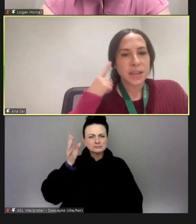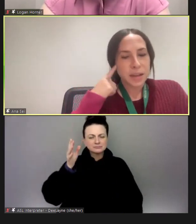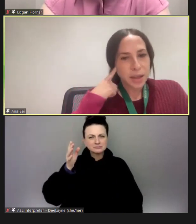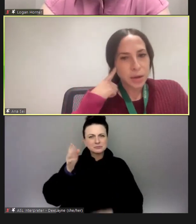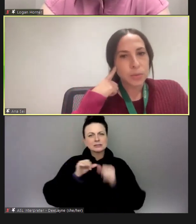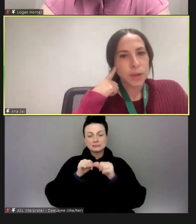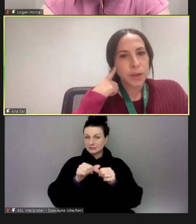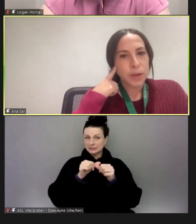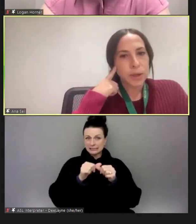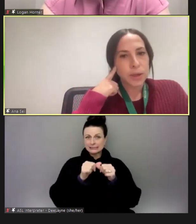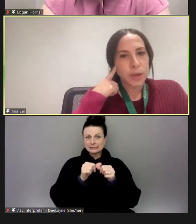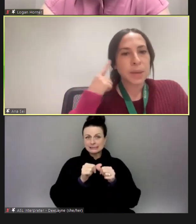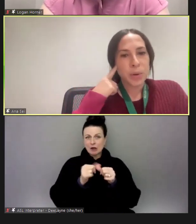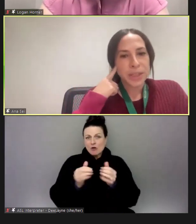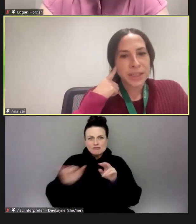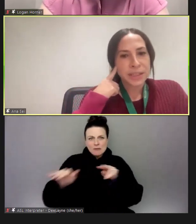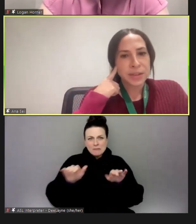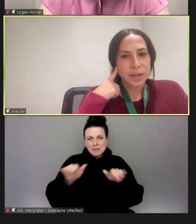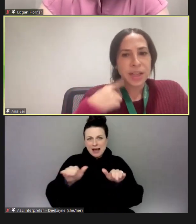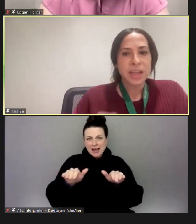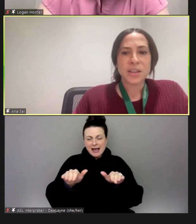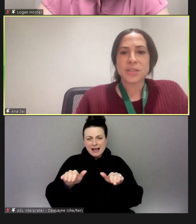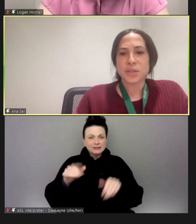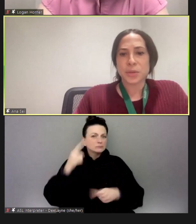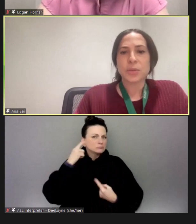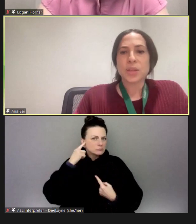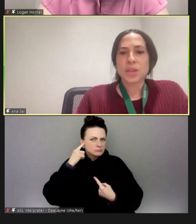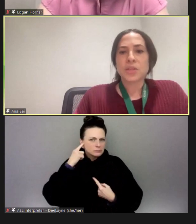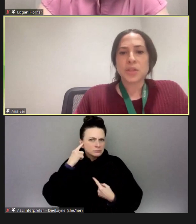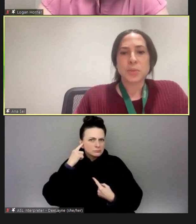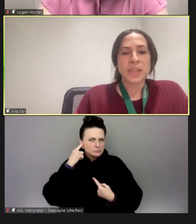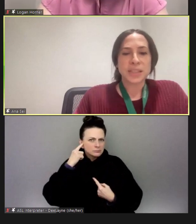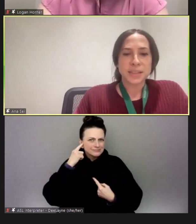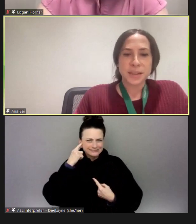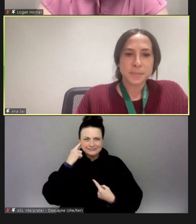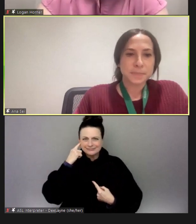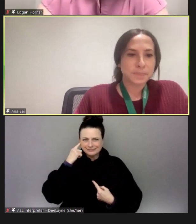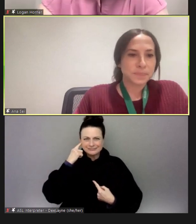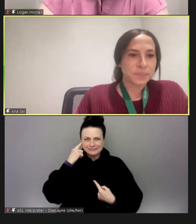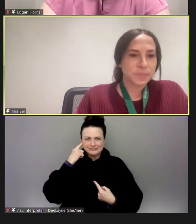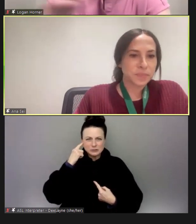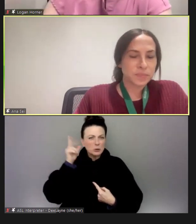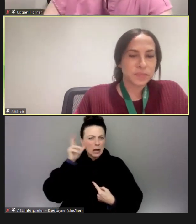know remind them by pointing to their ear to to